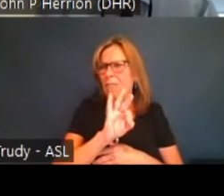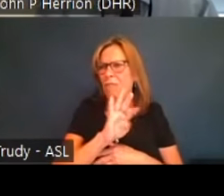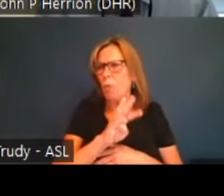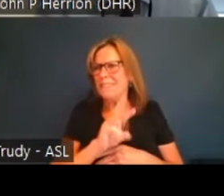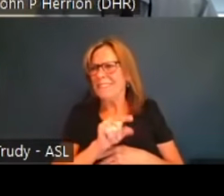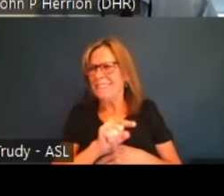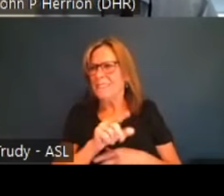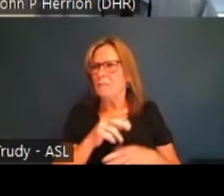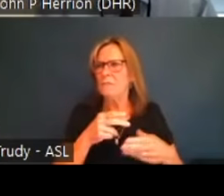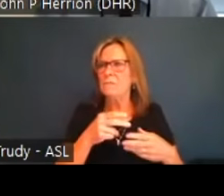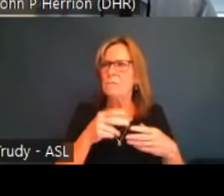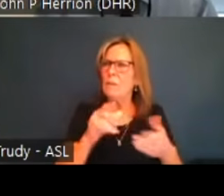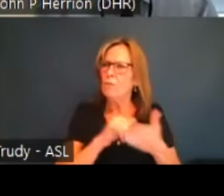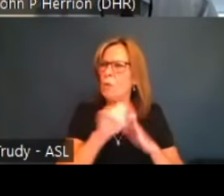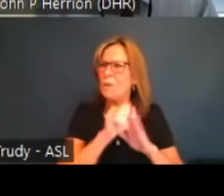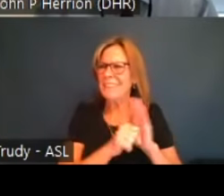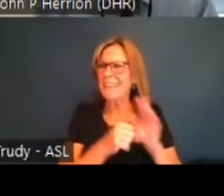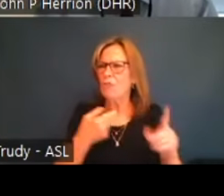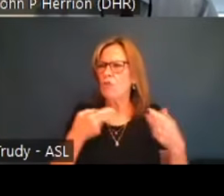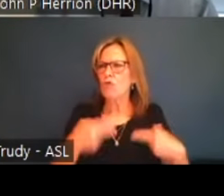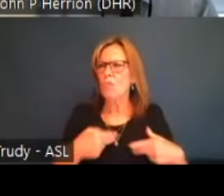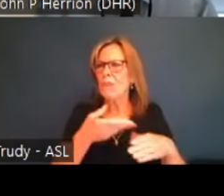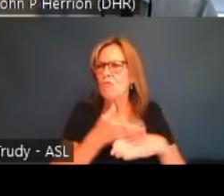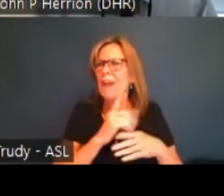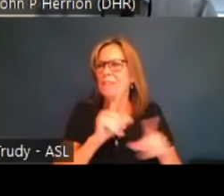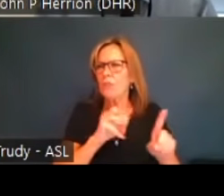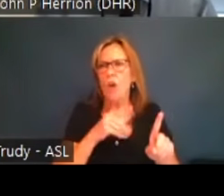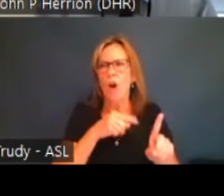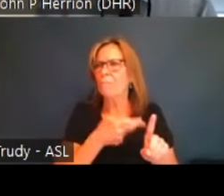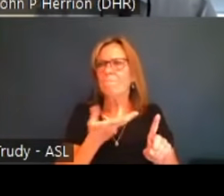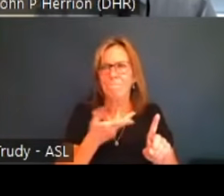s no undue hardship analysis, When we get these cases our investigators are first asking has the dog been